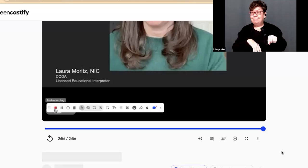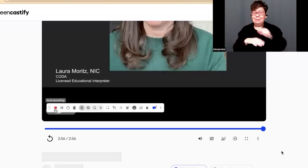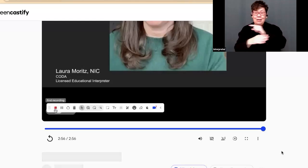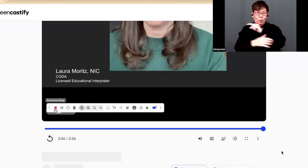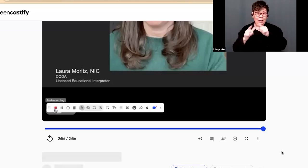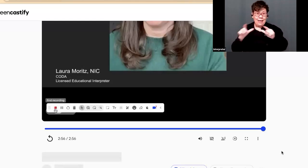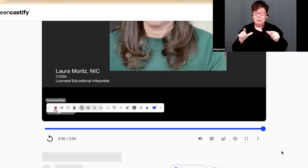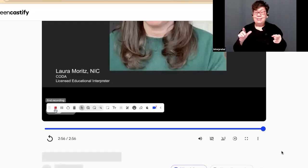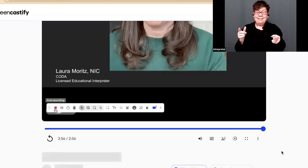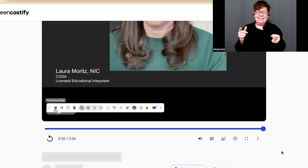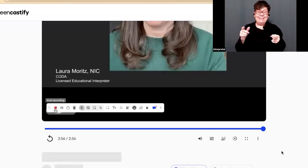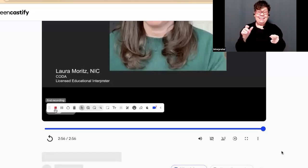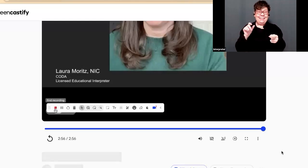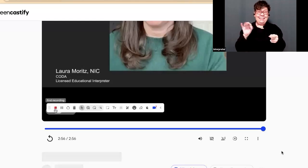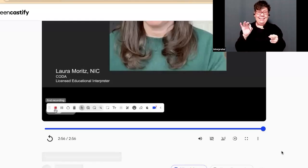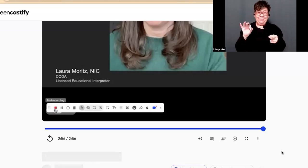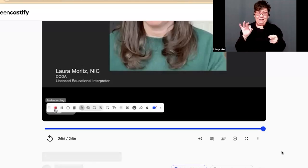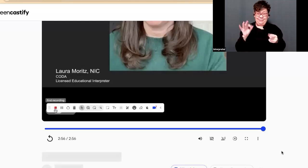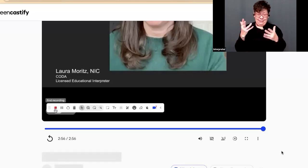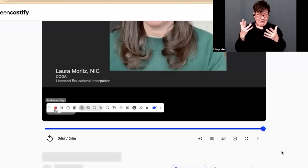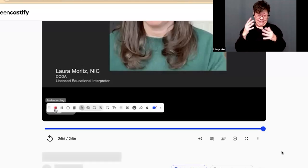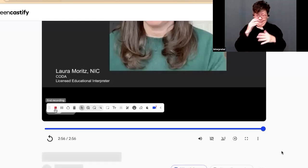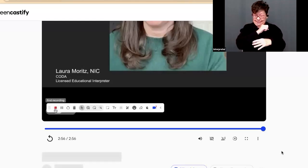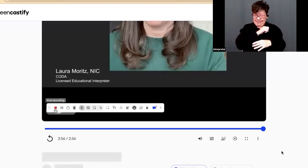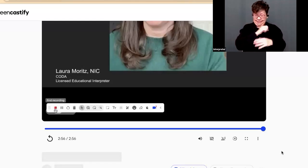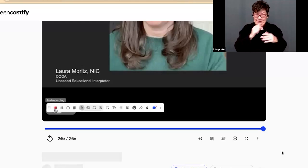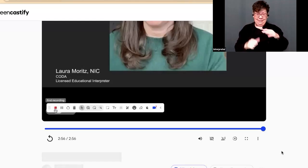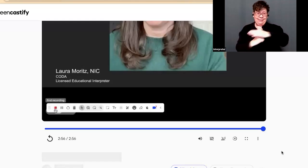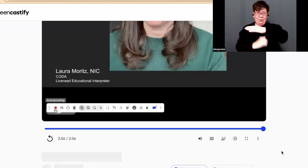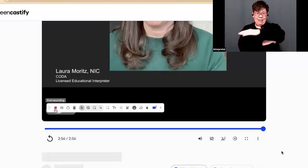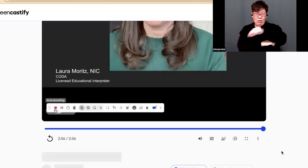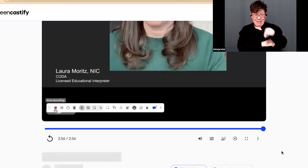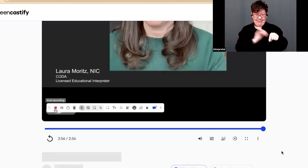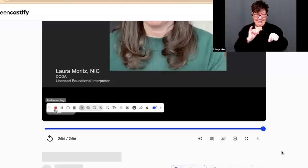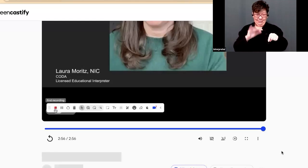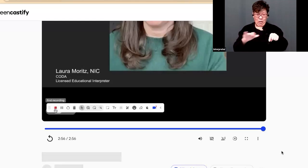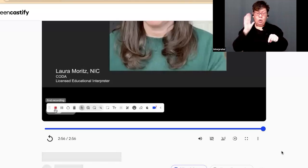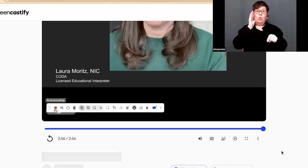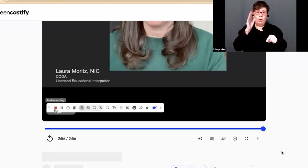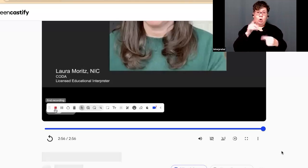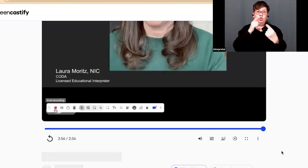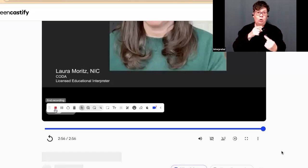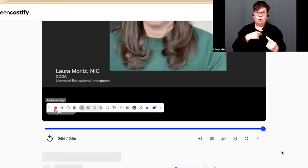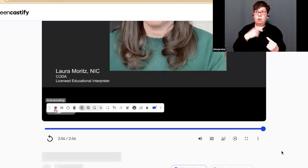if there is an incomplete language foundation, that child struggles. I've seen it time and time again,